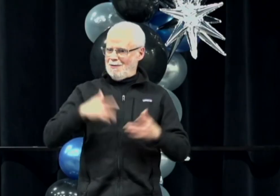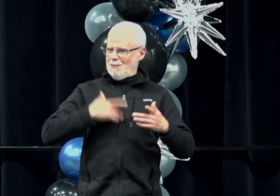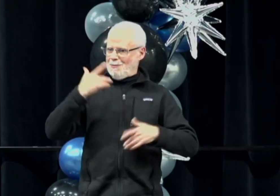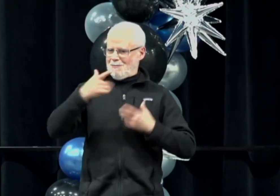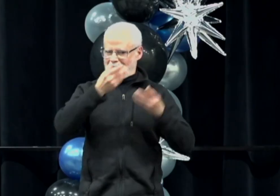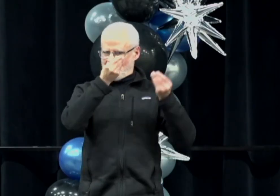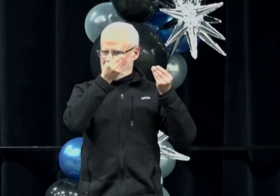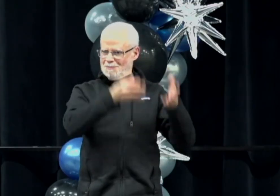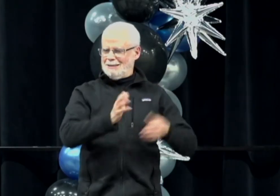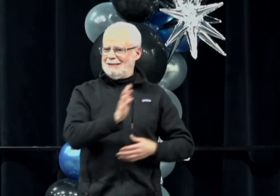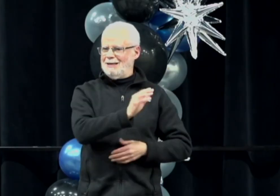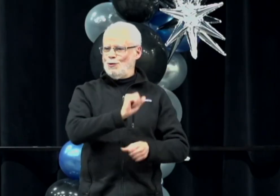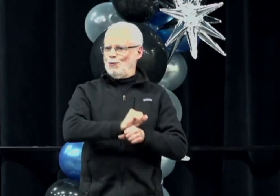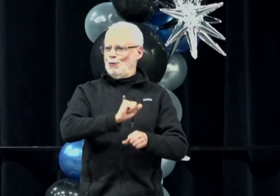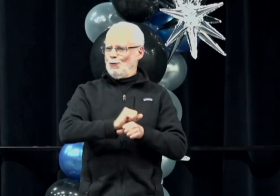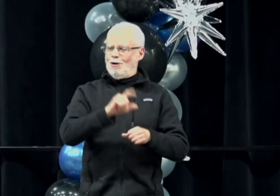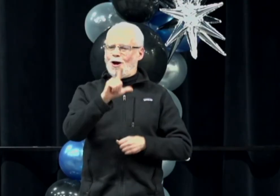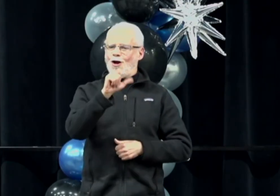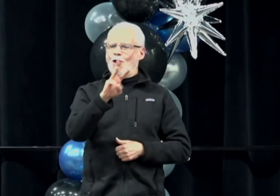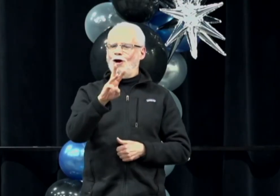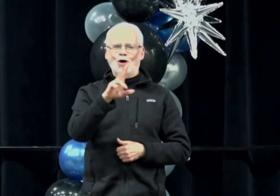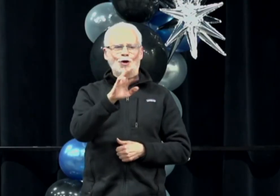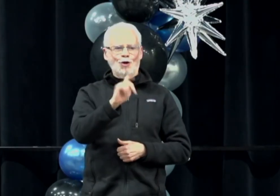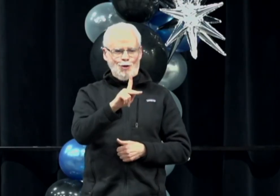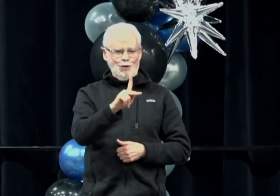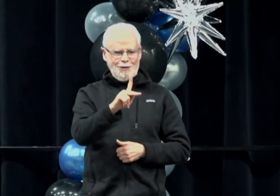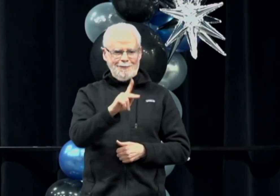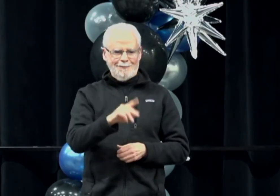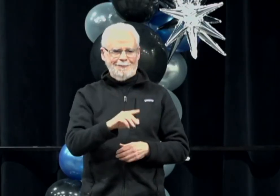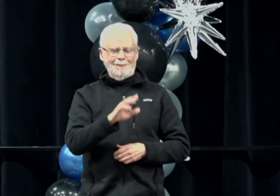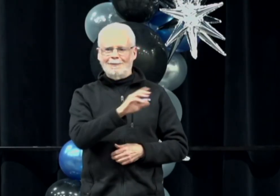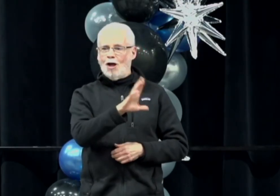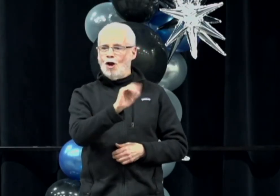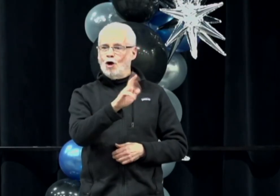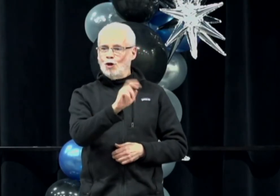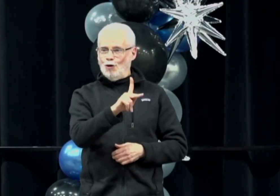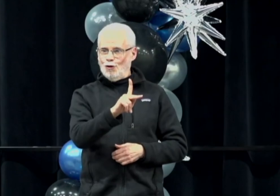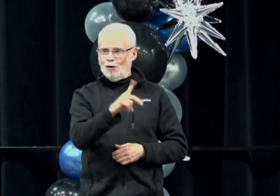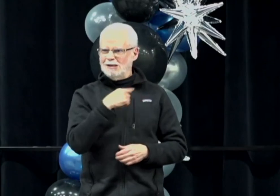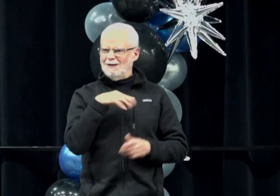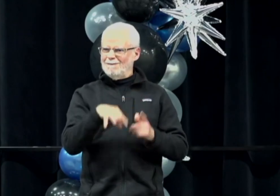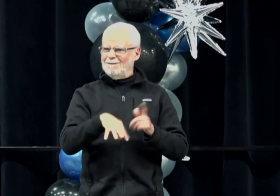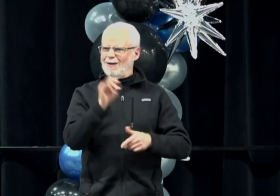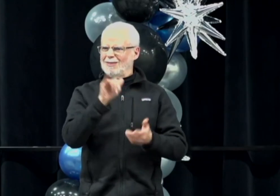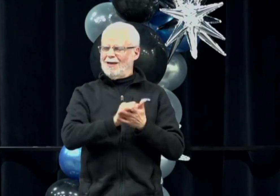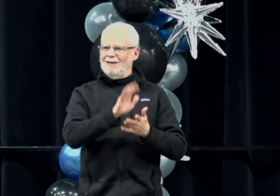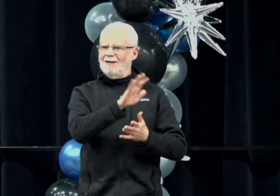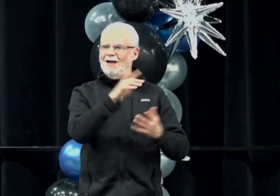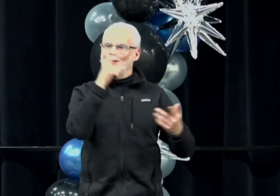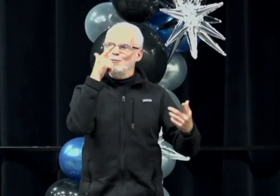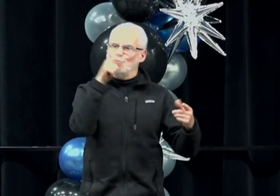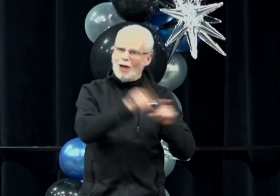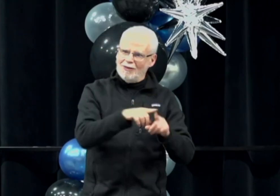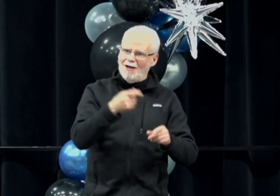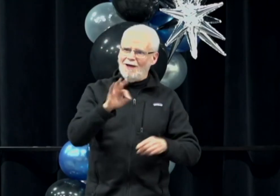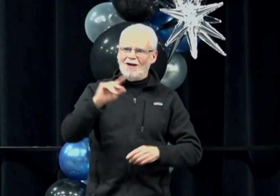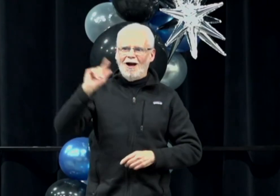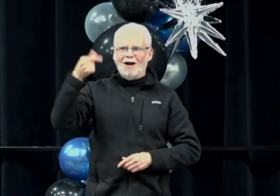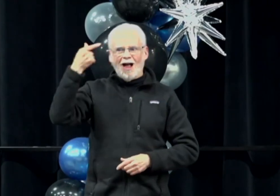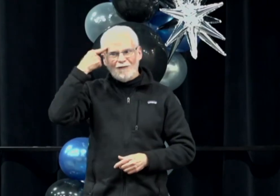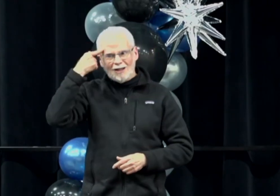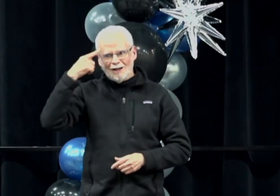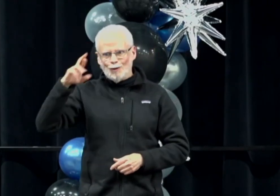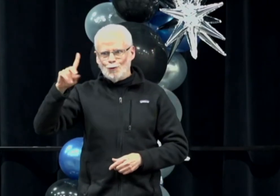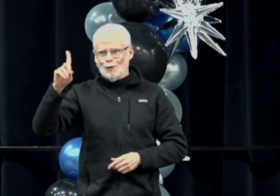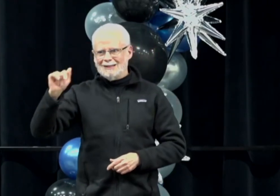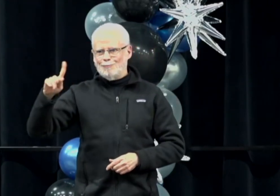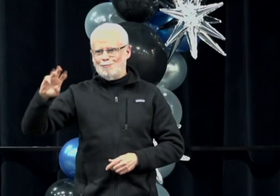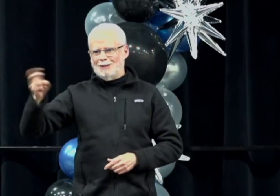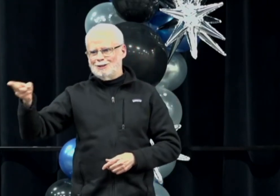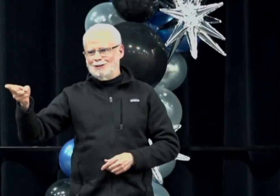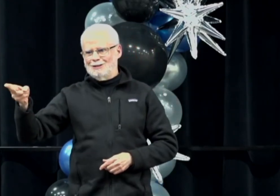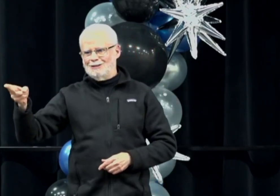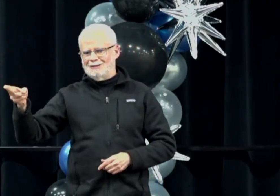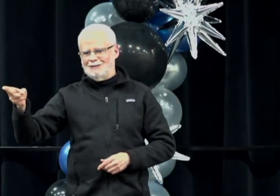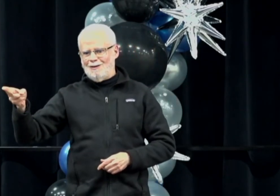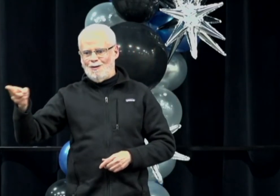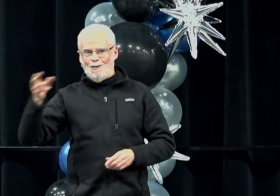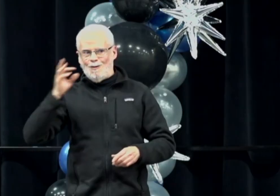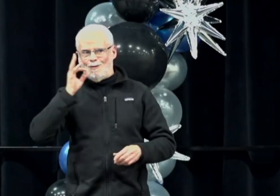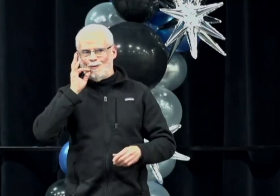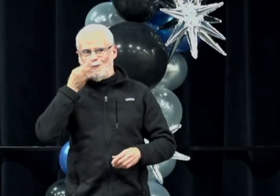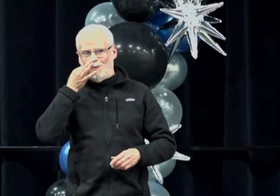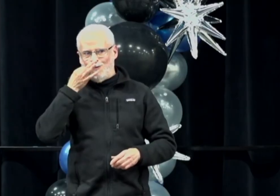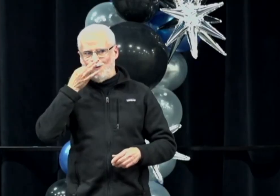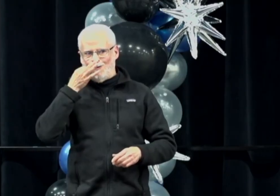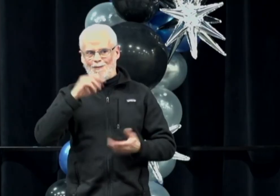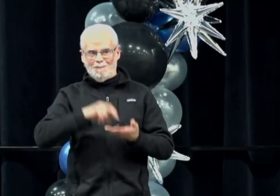Paul-Ramsey Hospital in 1975. He was excited and told his law clerk. His clerk, I just found out,